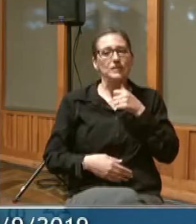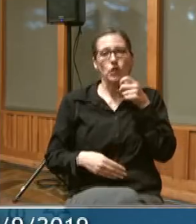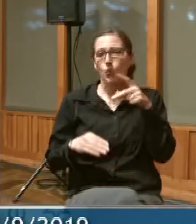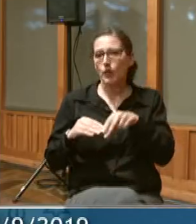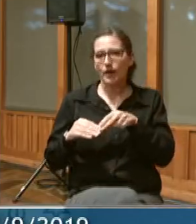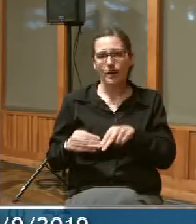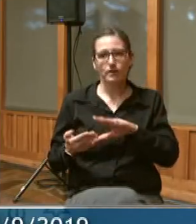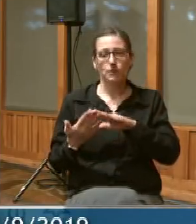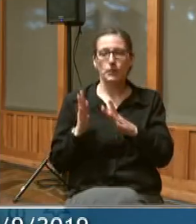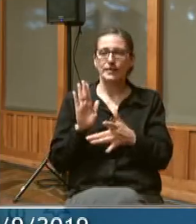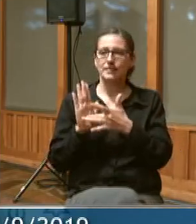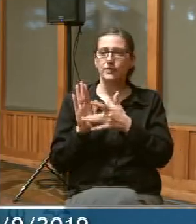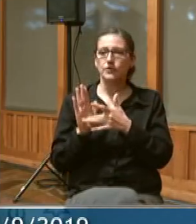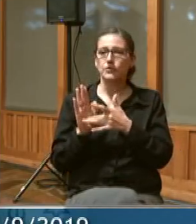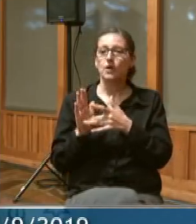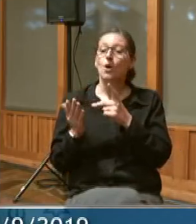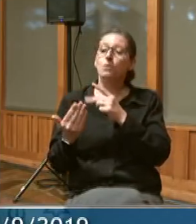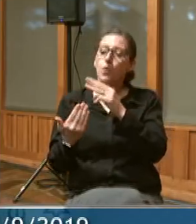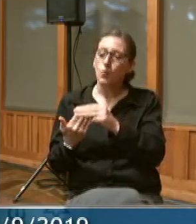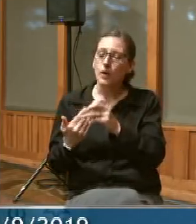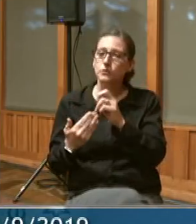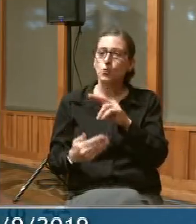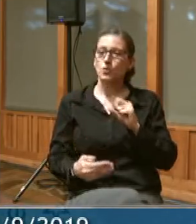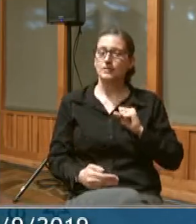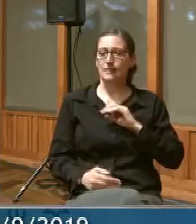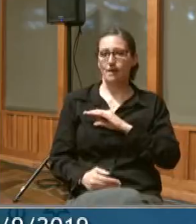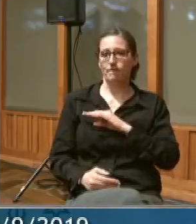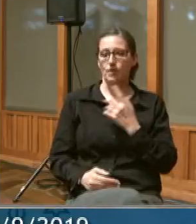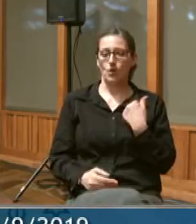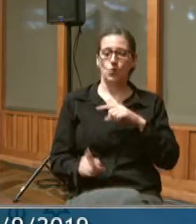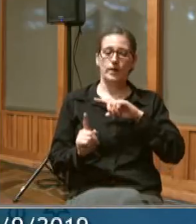FUNDING PROBLEM. PLEASE DON'T CUT THE COMMUNITY